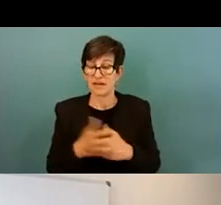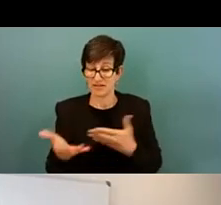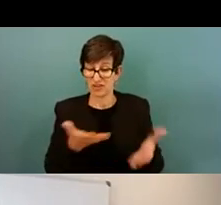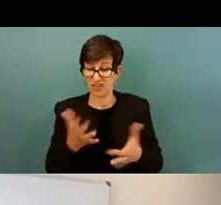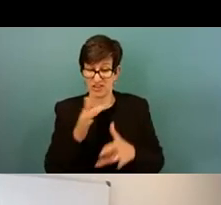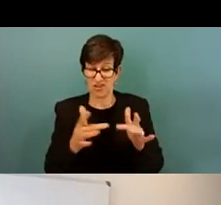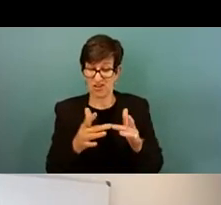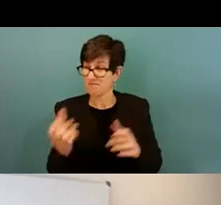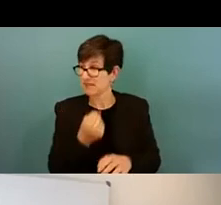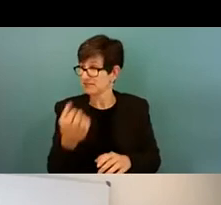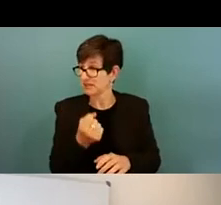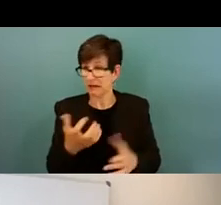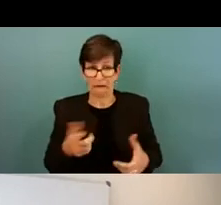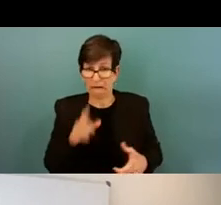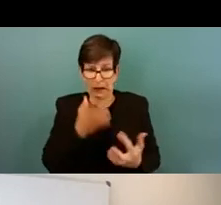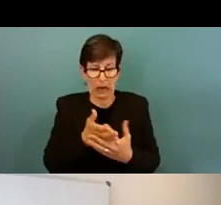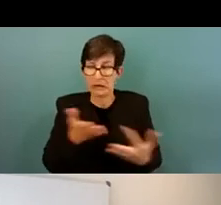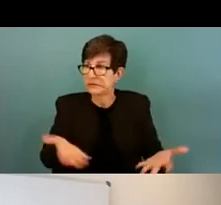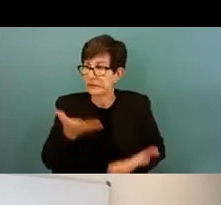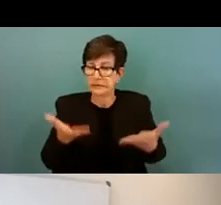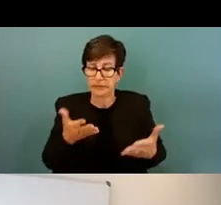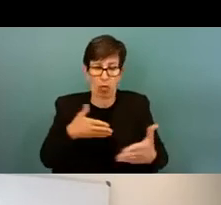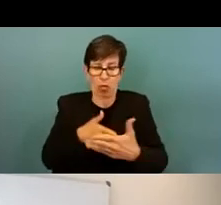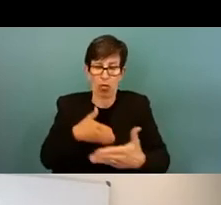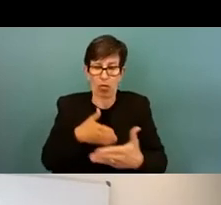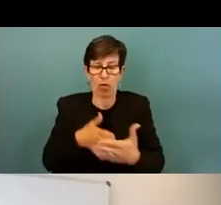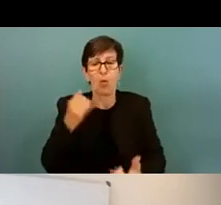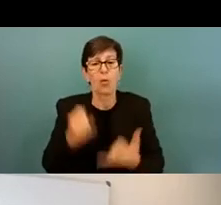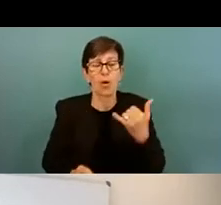digitally excluded in because they're needing to use the services in slightly different